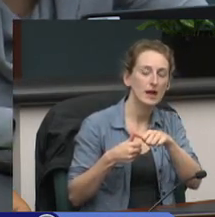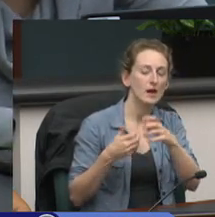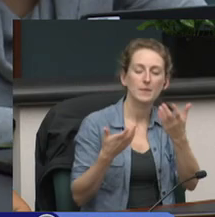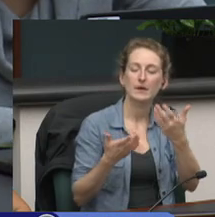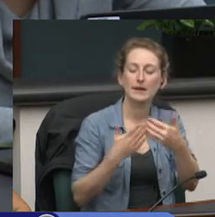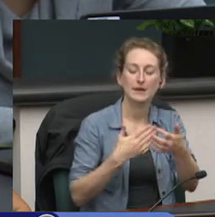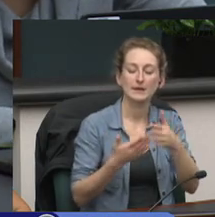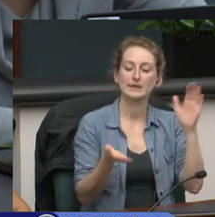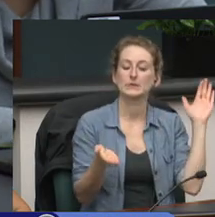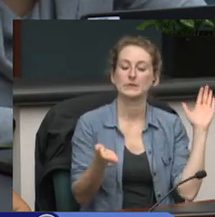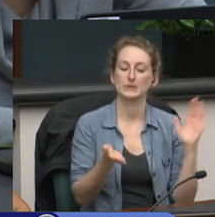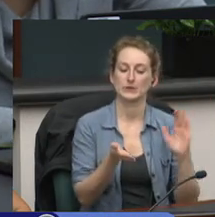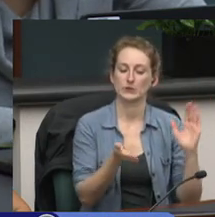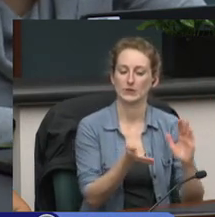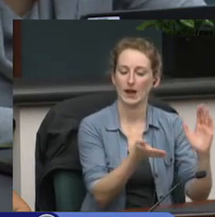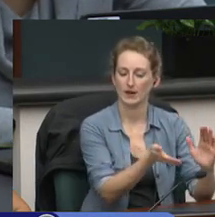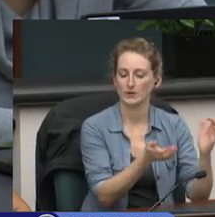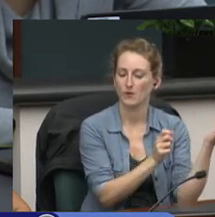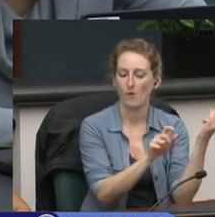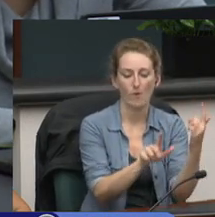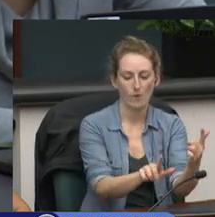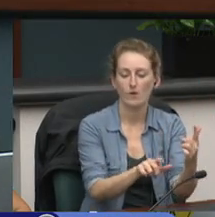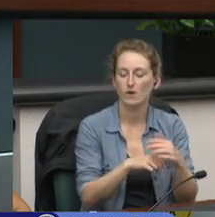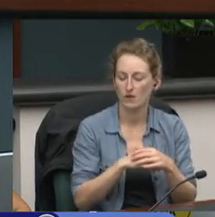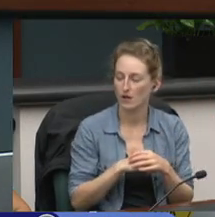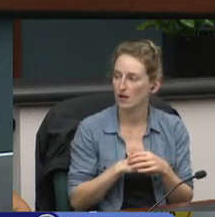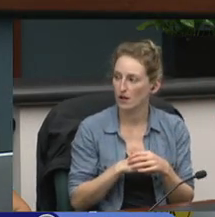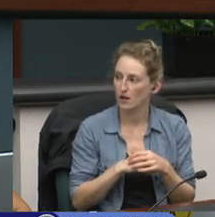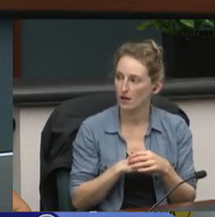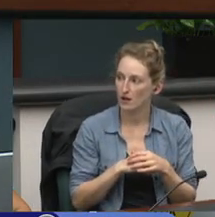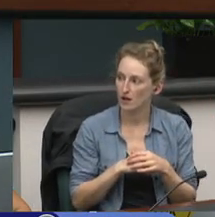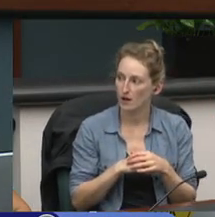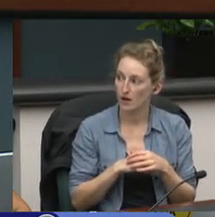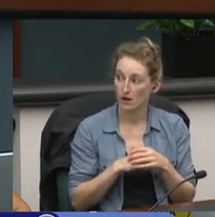minimum lot sizes they're certainly not the minimums aren't increasing I take no